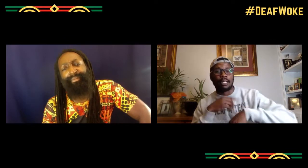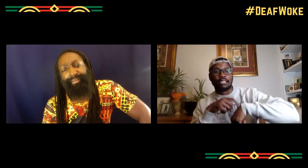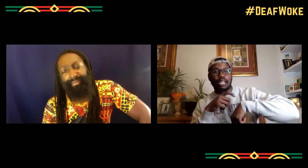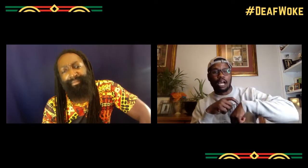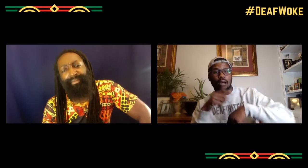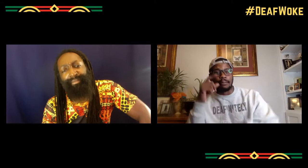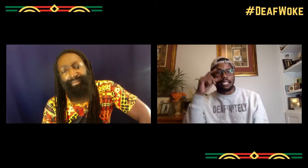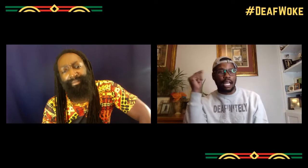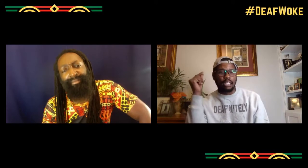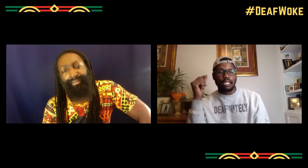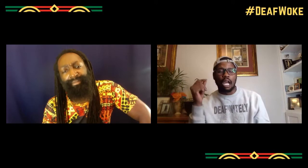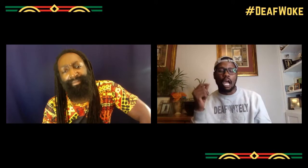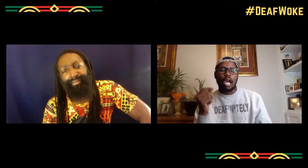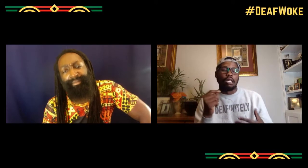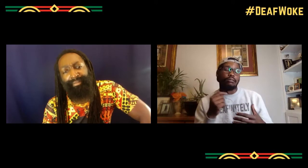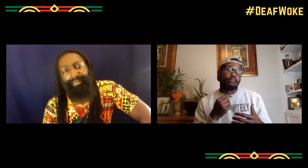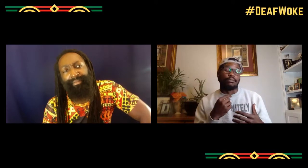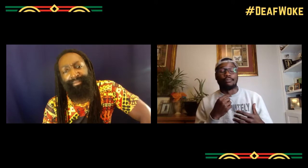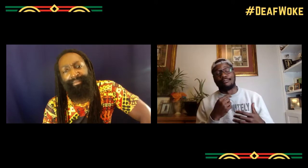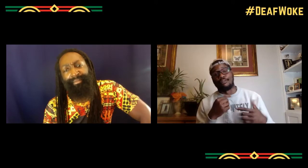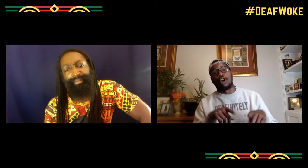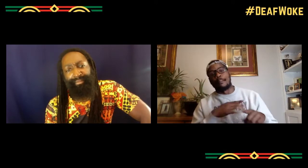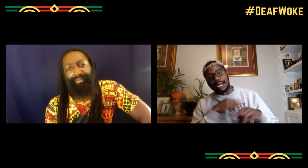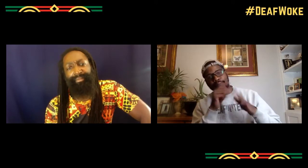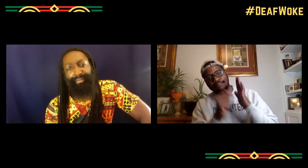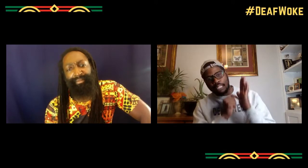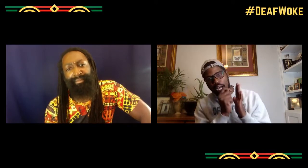You know my sign during my time at Gallaudet,